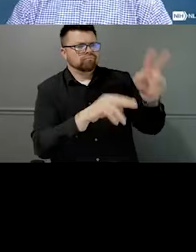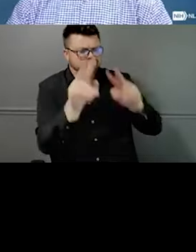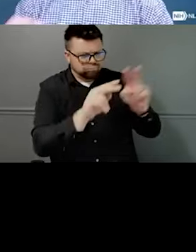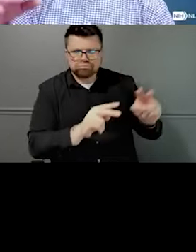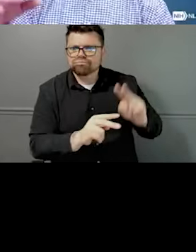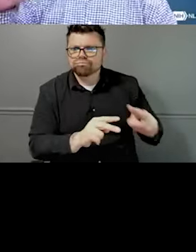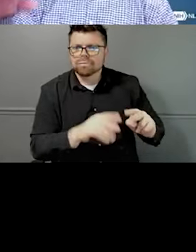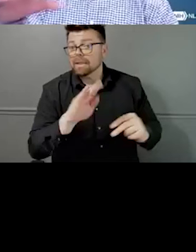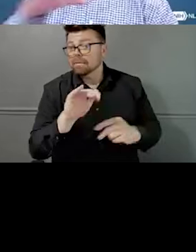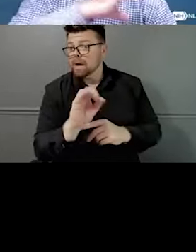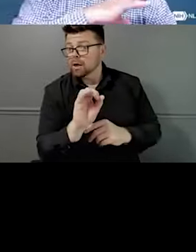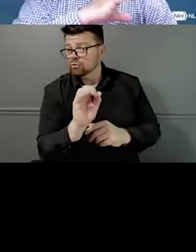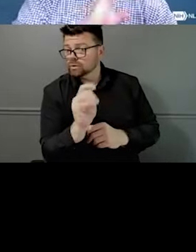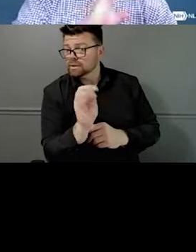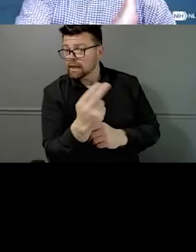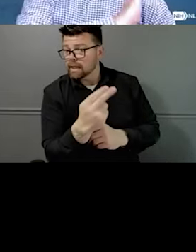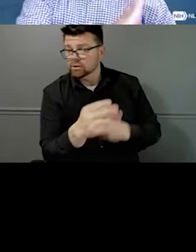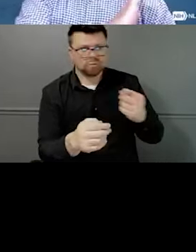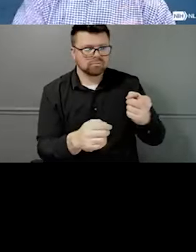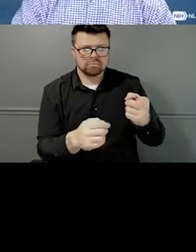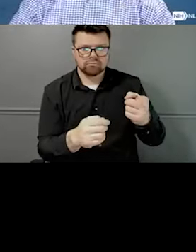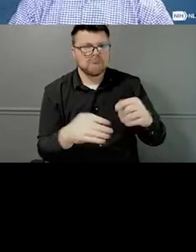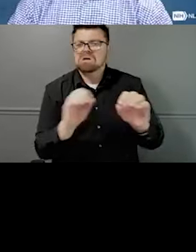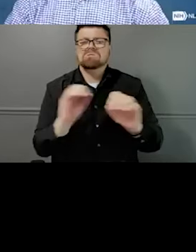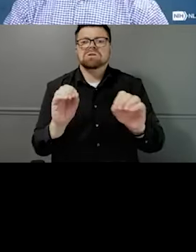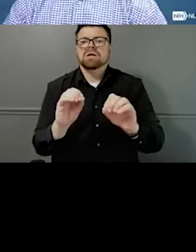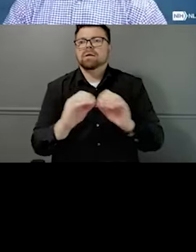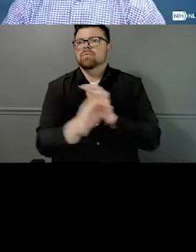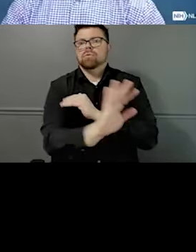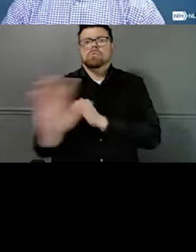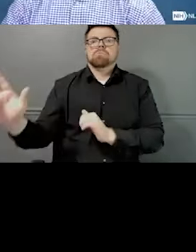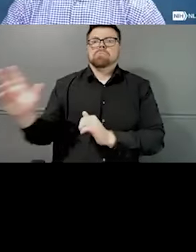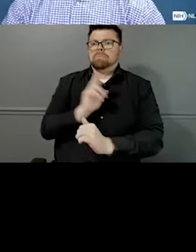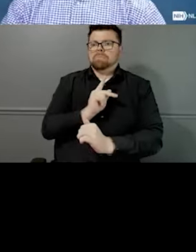Nothing will go back and overwrite what is in ORCID.